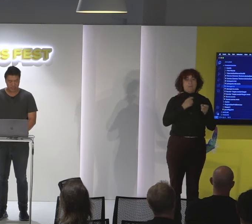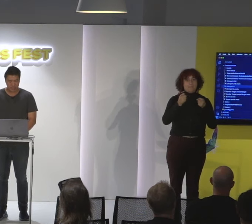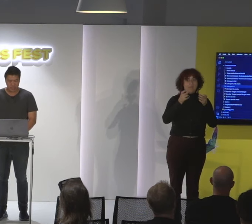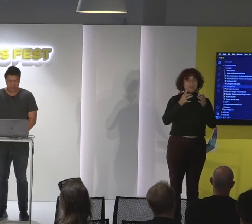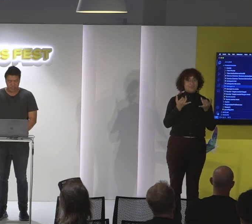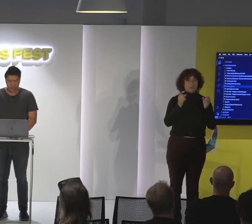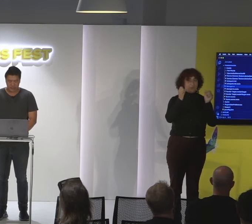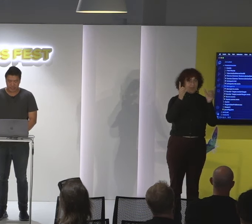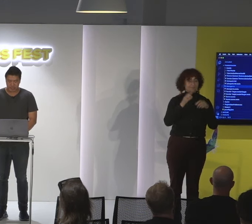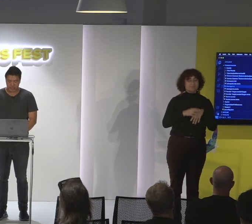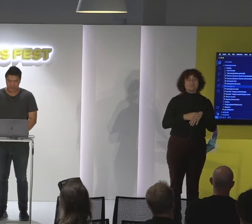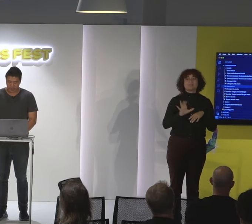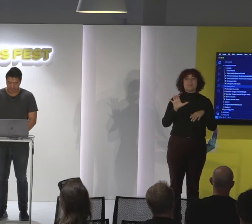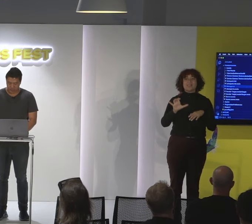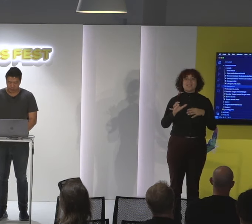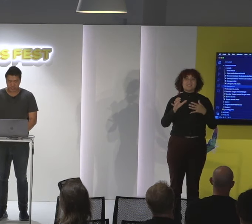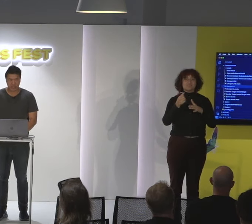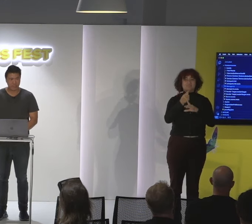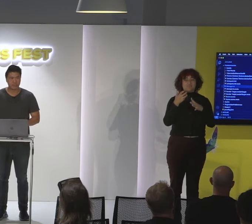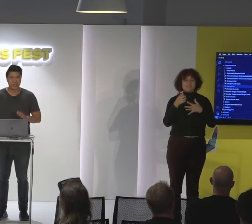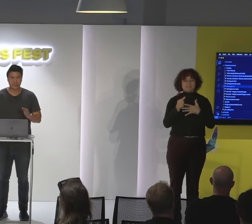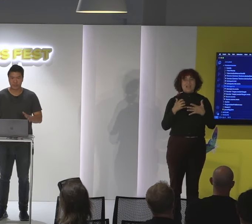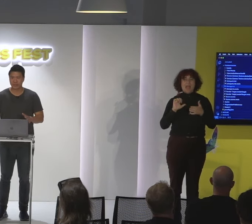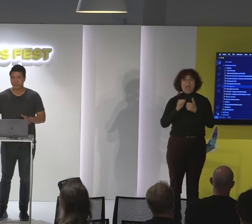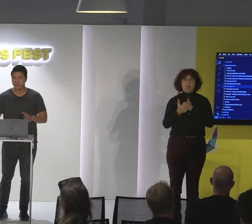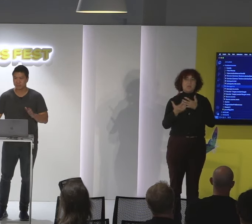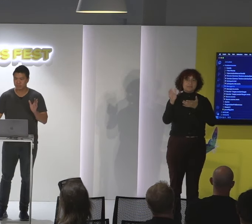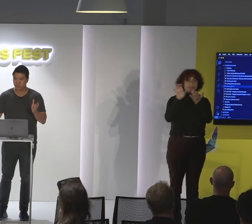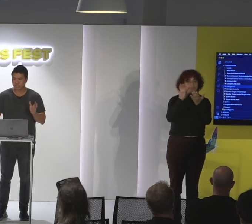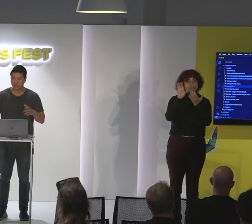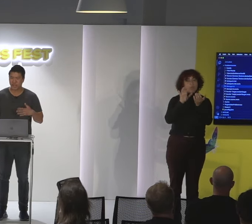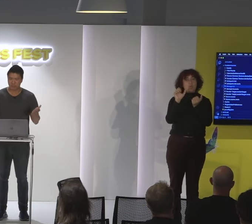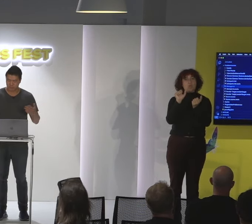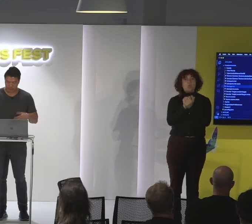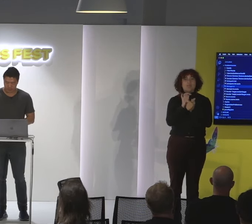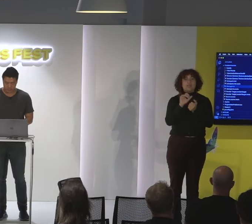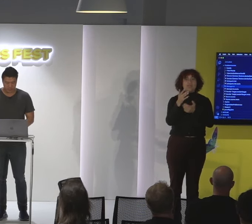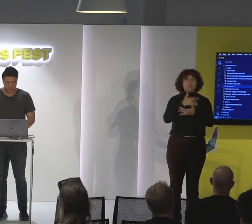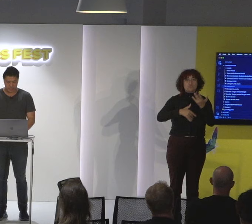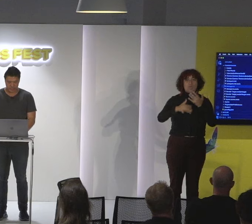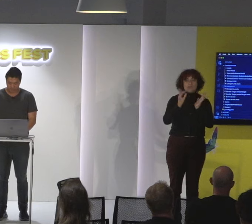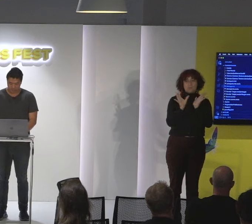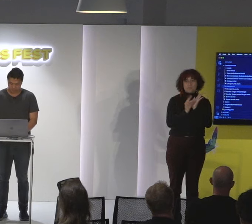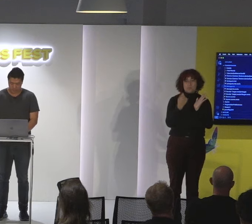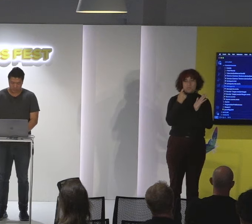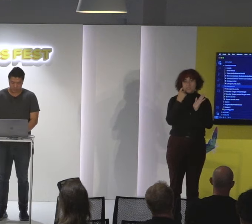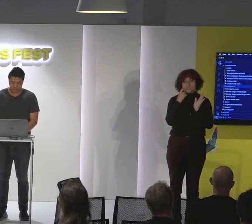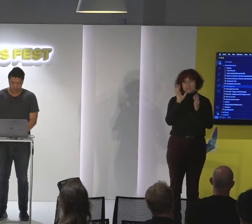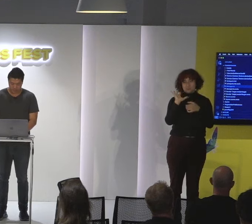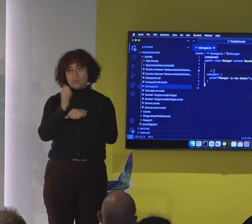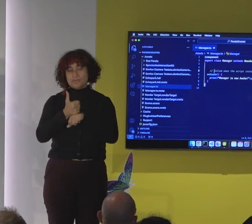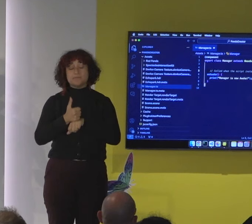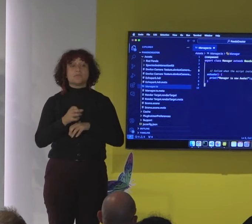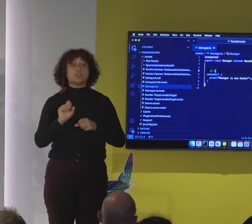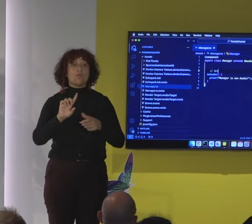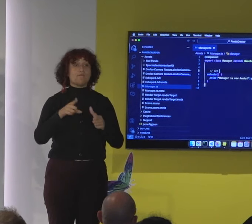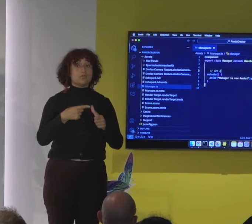And let's break down how we're gonna interface with this interactable button that we just created. So, first, let's get a reference